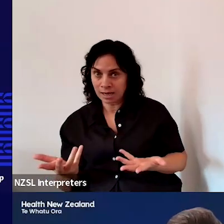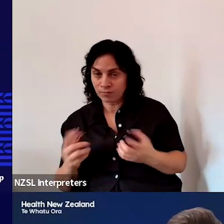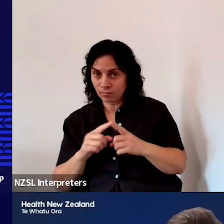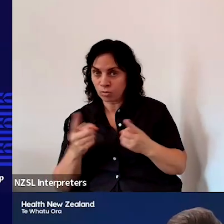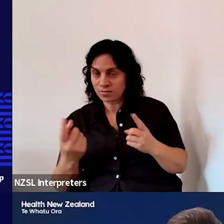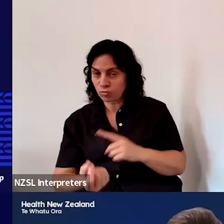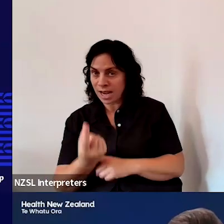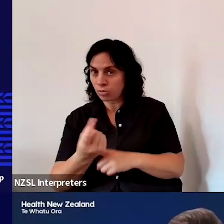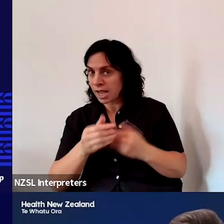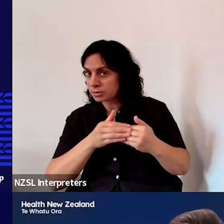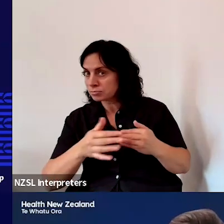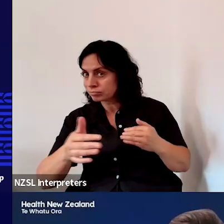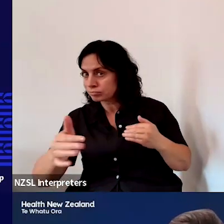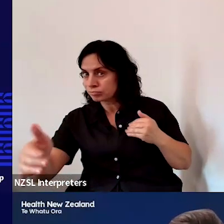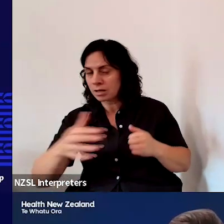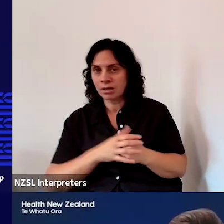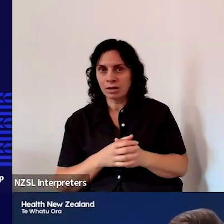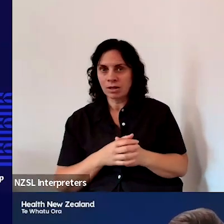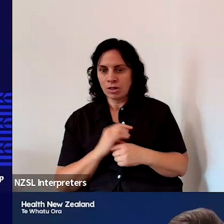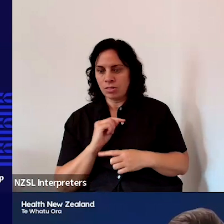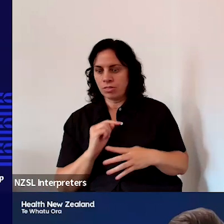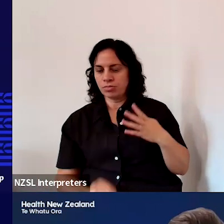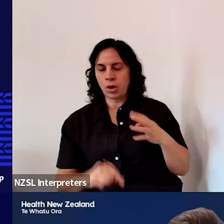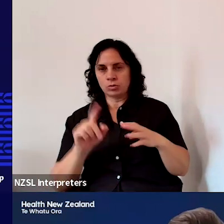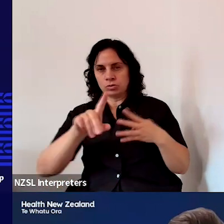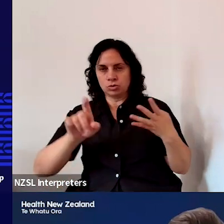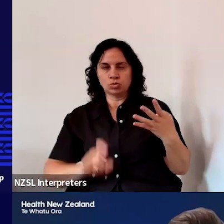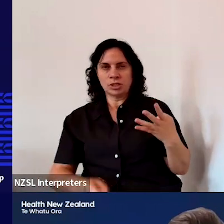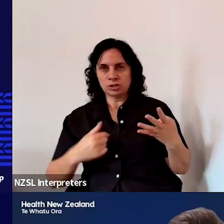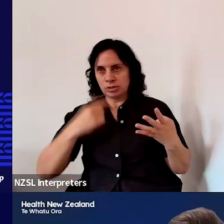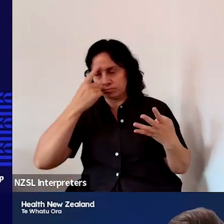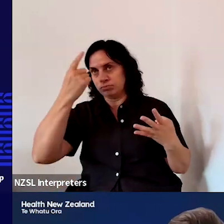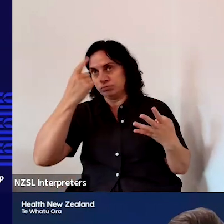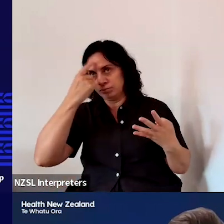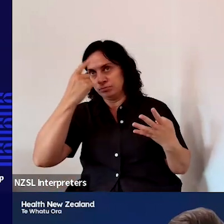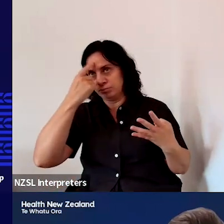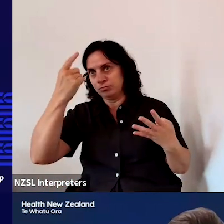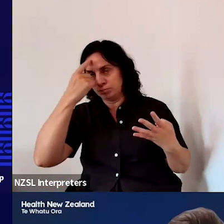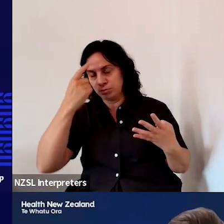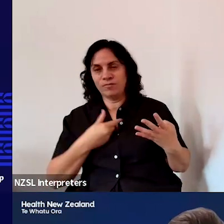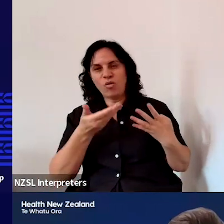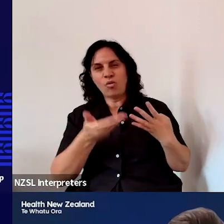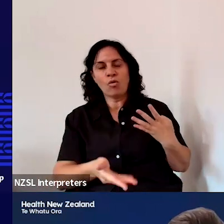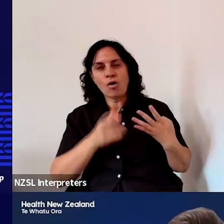All those kinds of questions sort of come up, when we're looking at these, these kinds of reports and yeah.